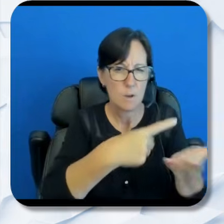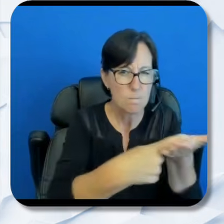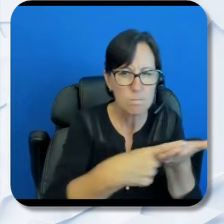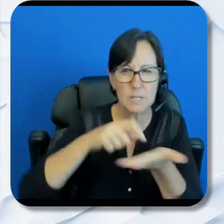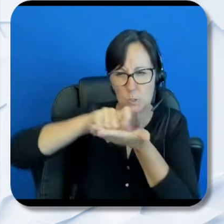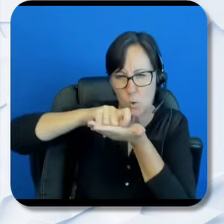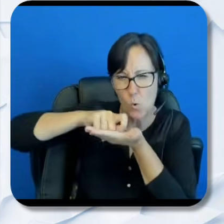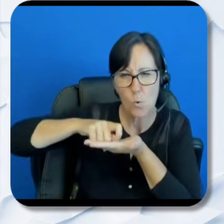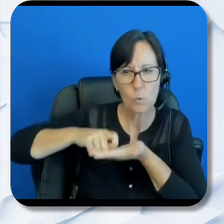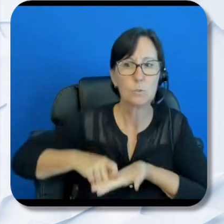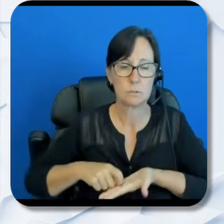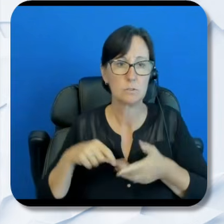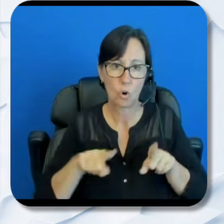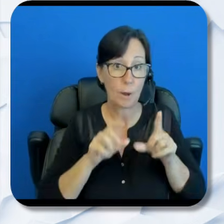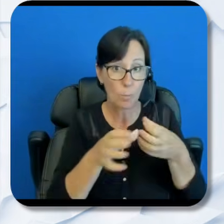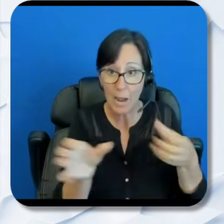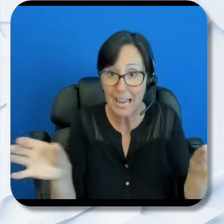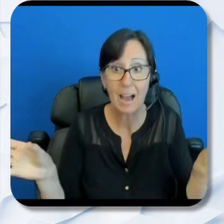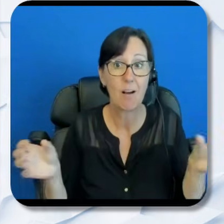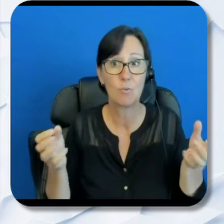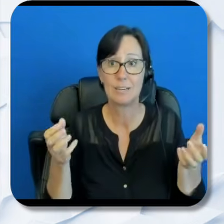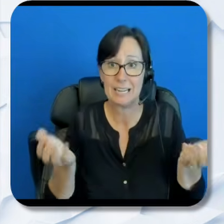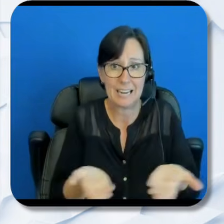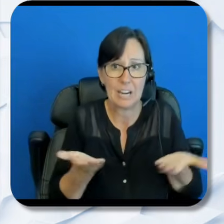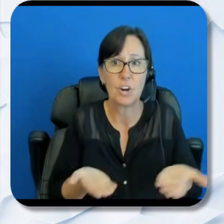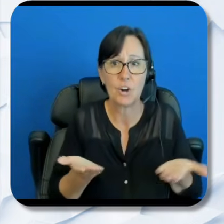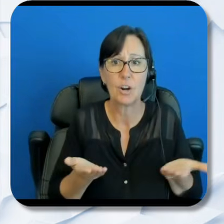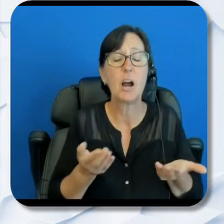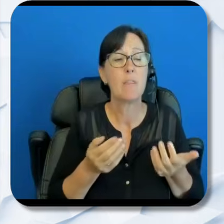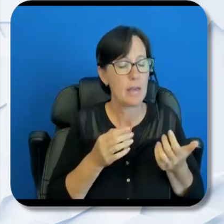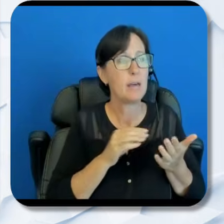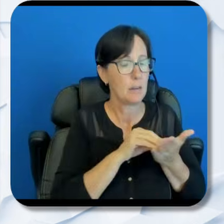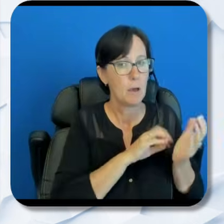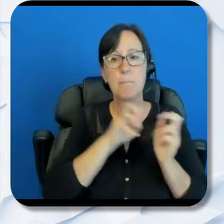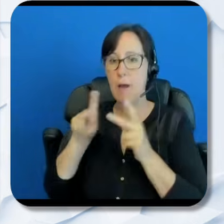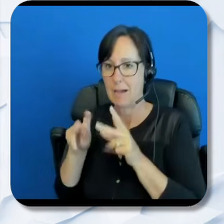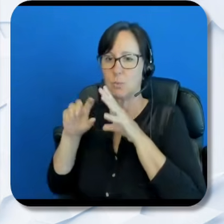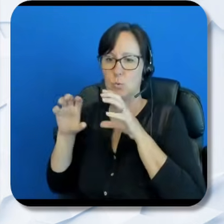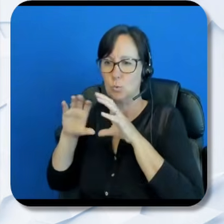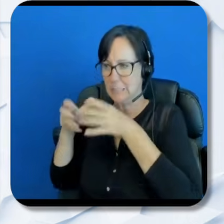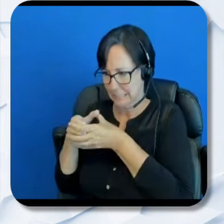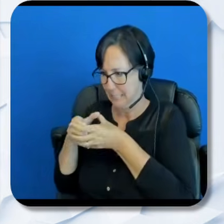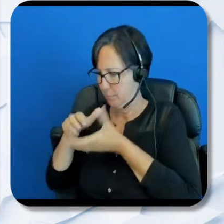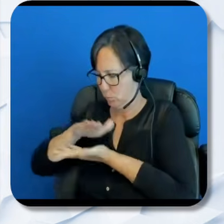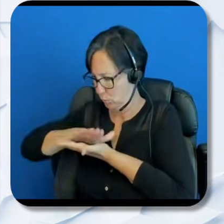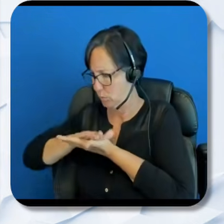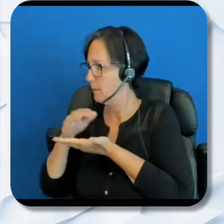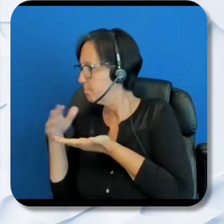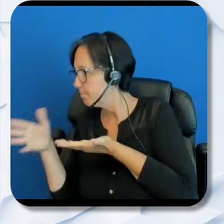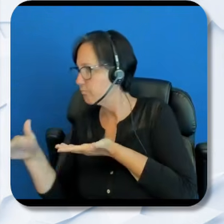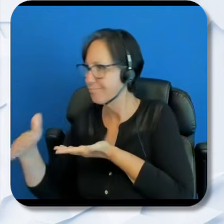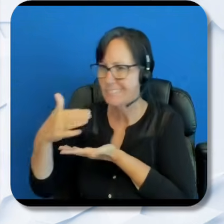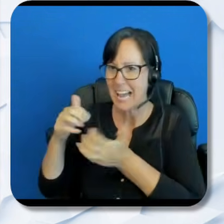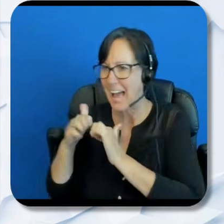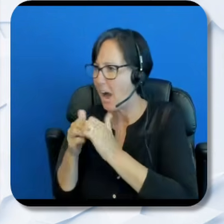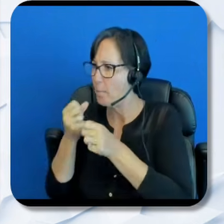and then sit down with your team and decide how you will prepare your school environments to be